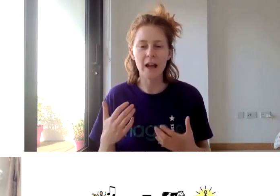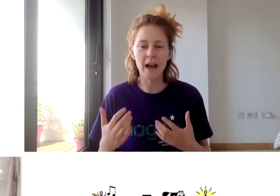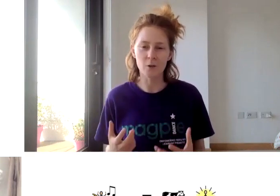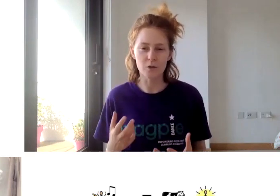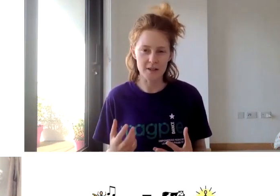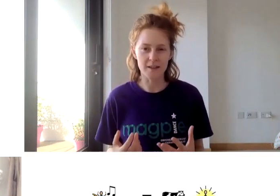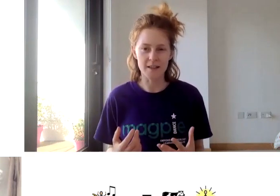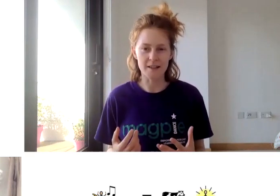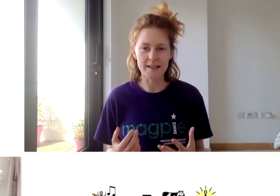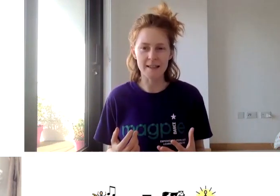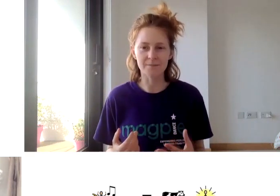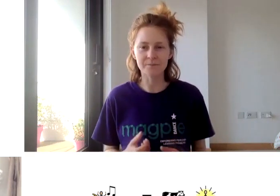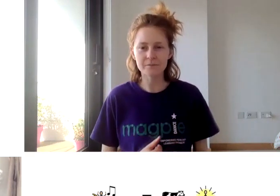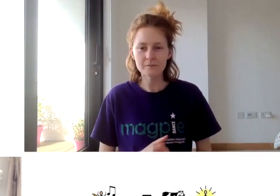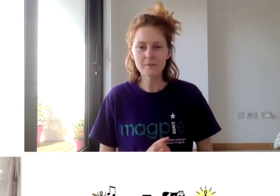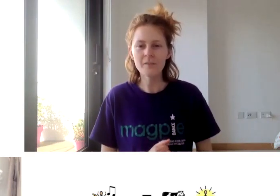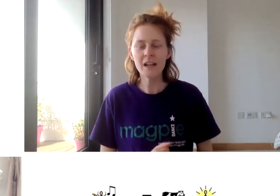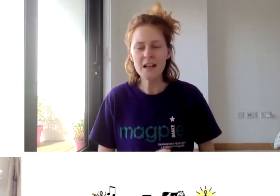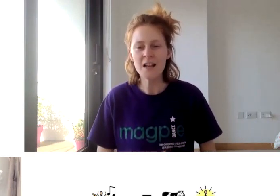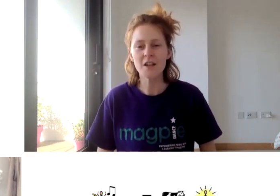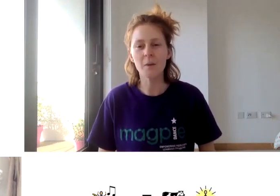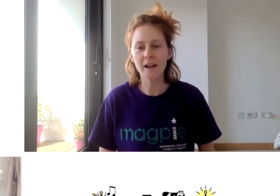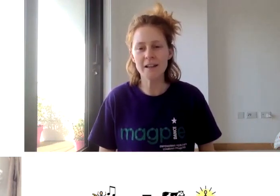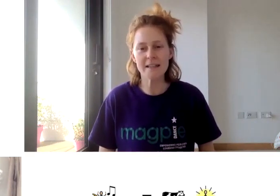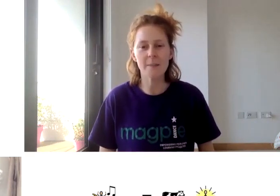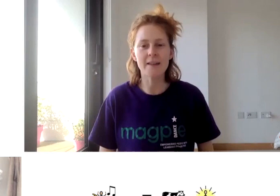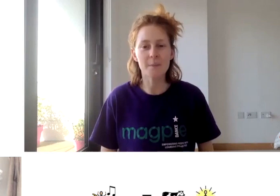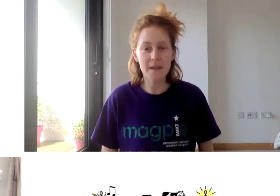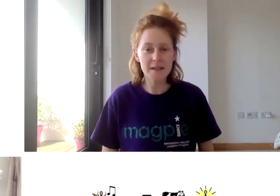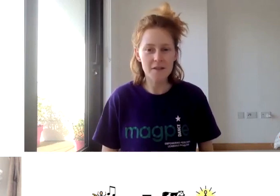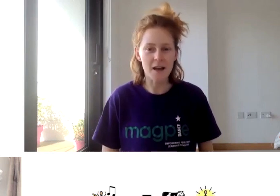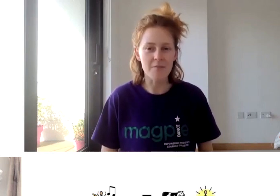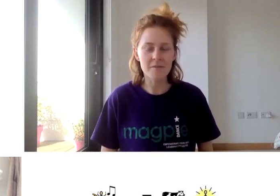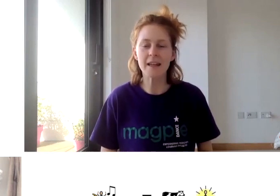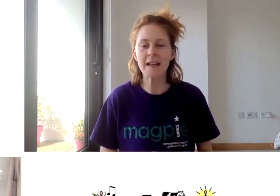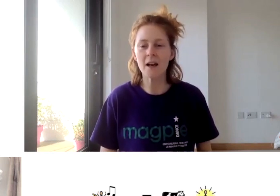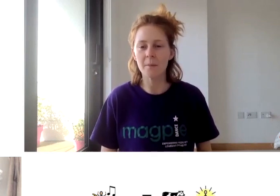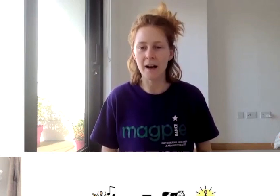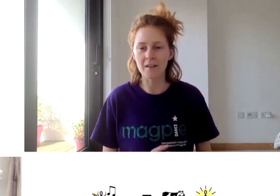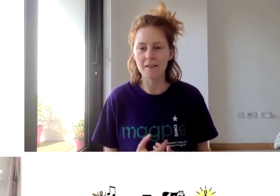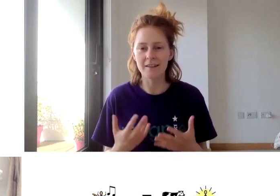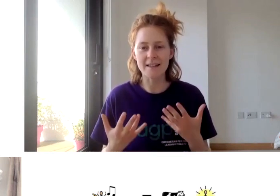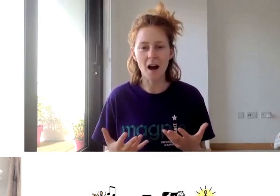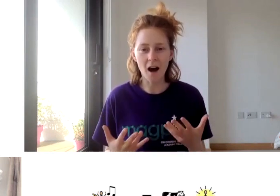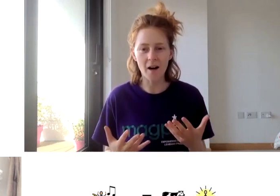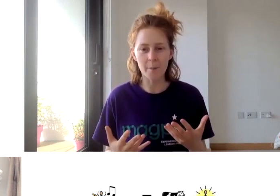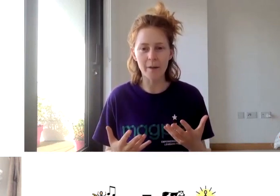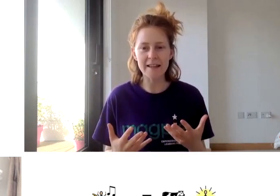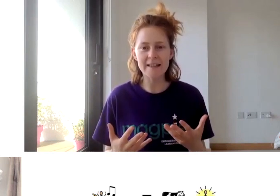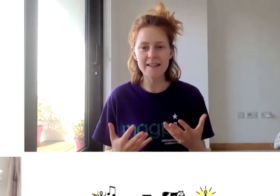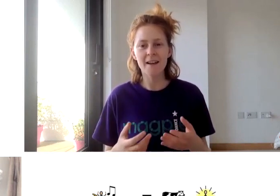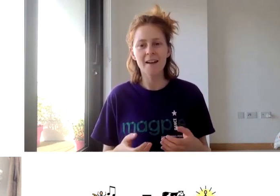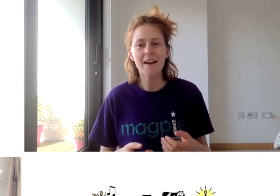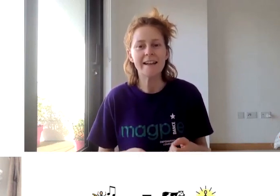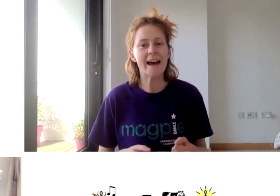and also the dancing so we're going to spend a bit of time thinking about this heartbeat now